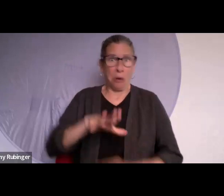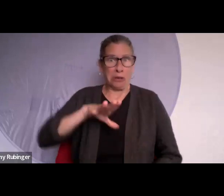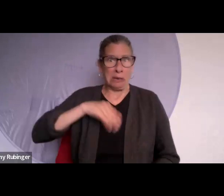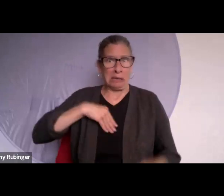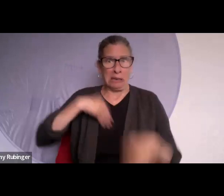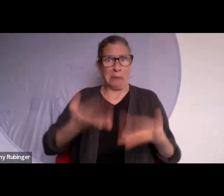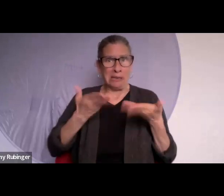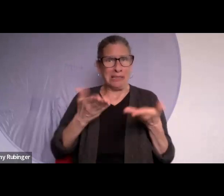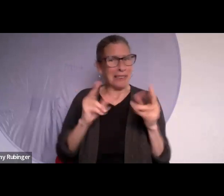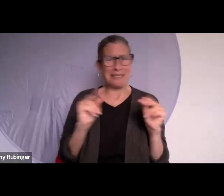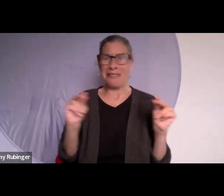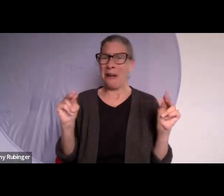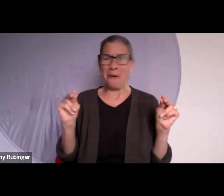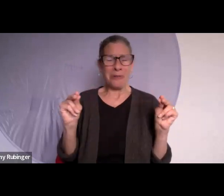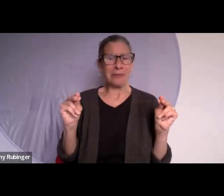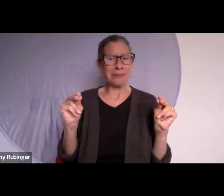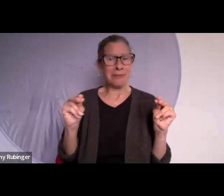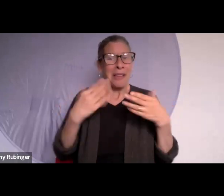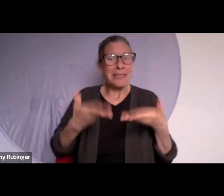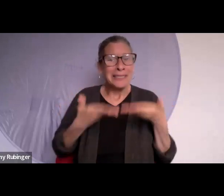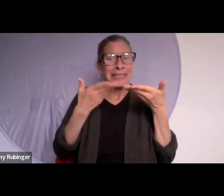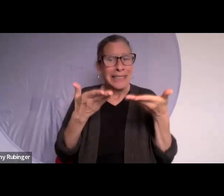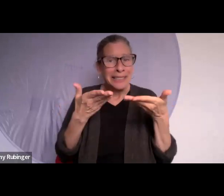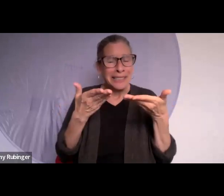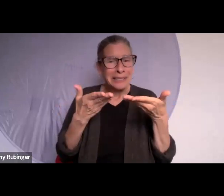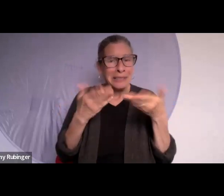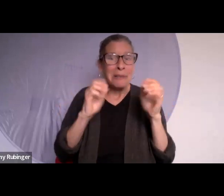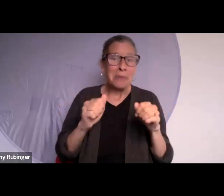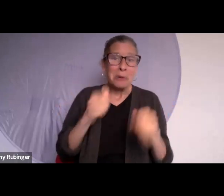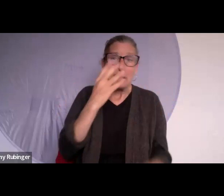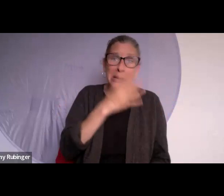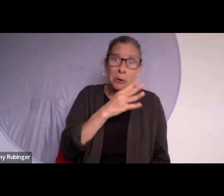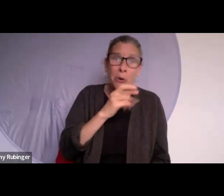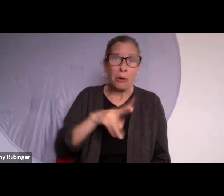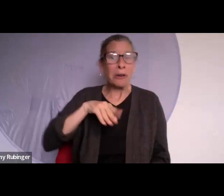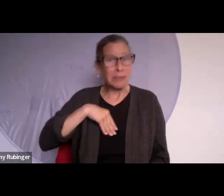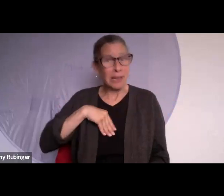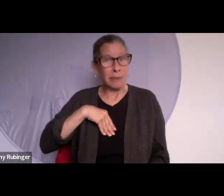that Ally gives to you. They're suggestions. But I understand